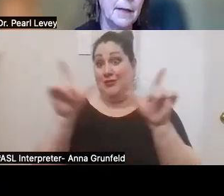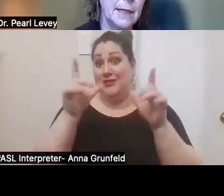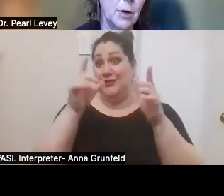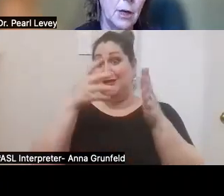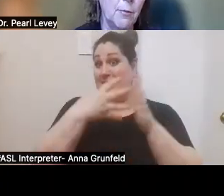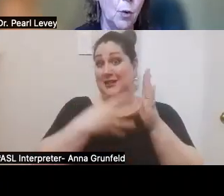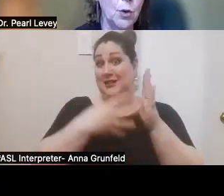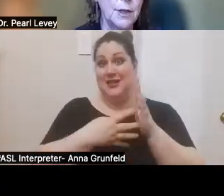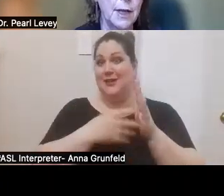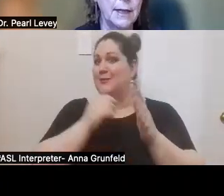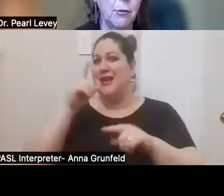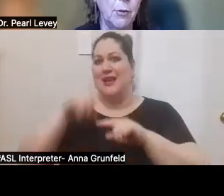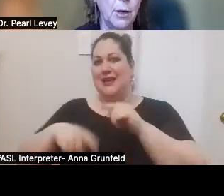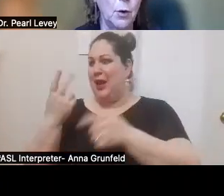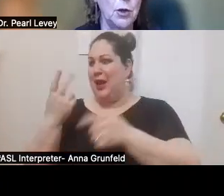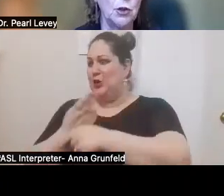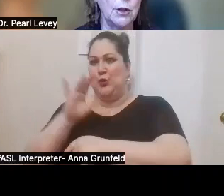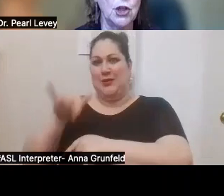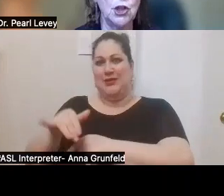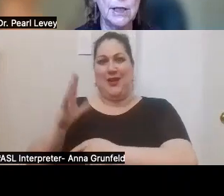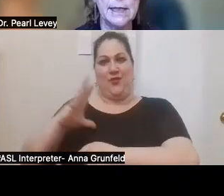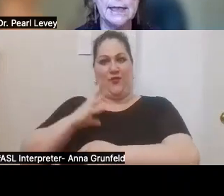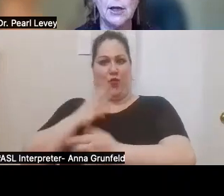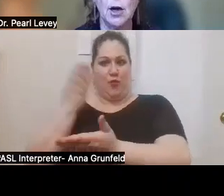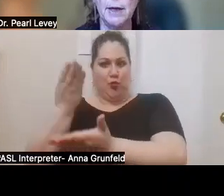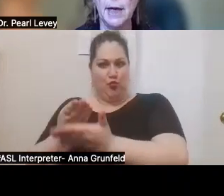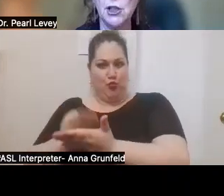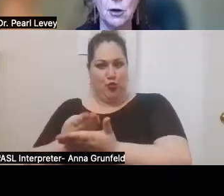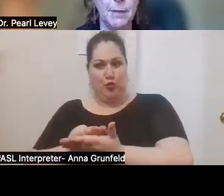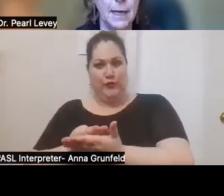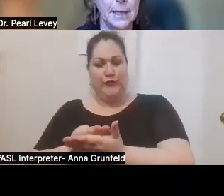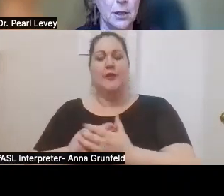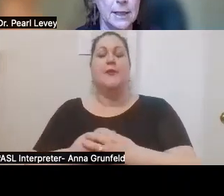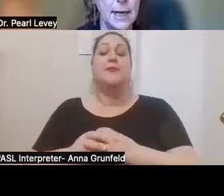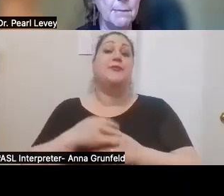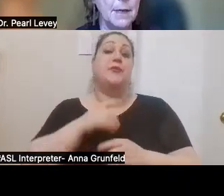And it's really important that everybody works to ensure testing accommodations are in place on time.